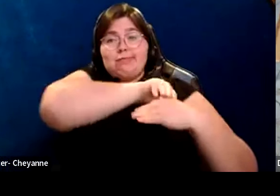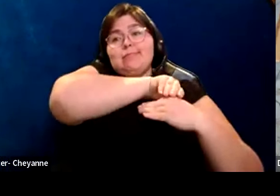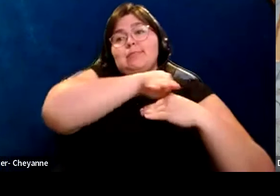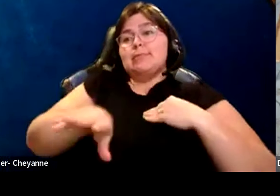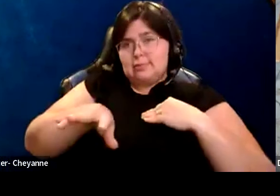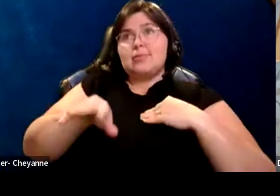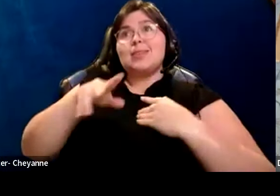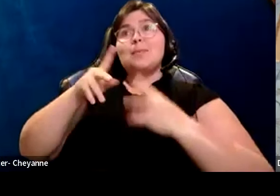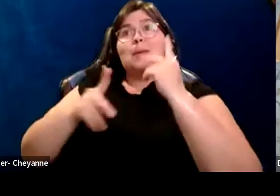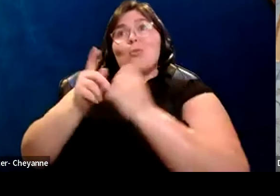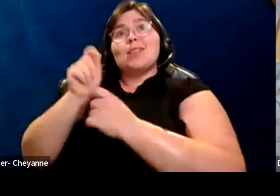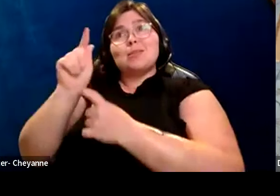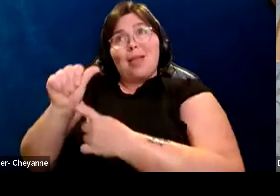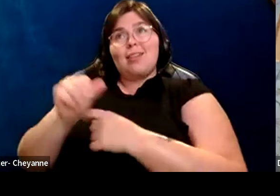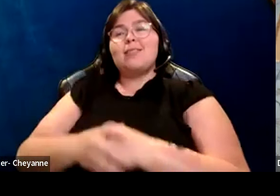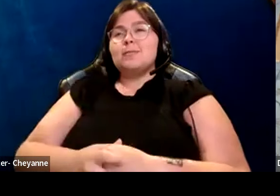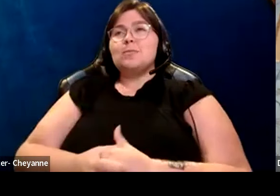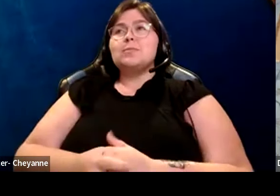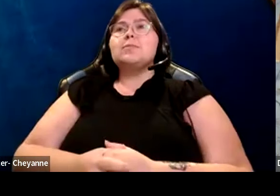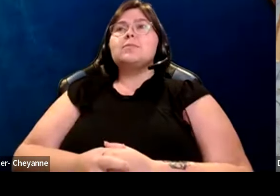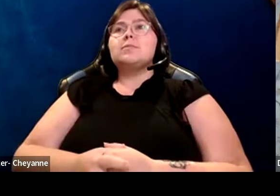And people with disabilities have a right